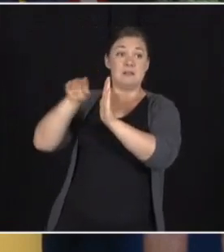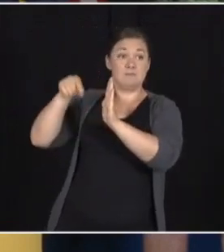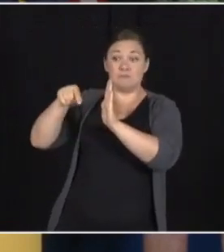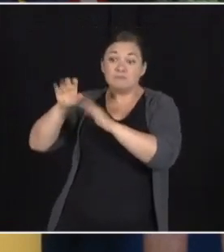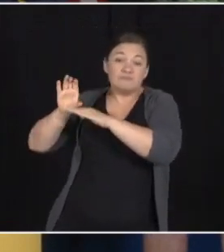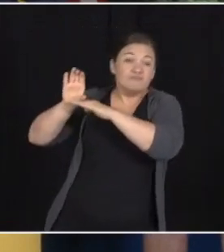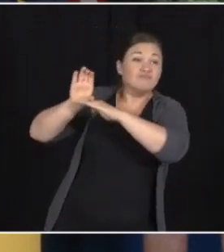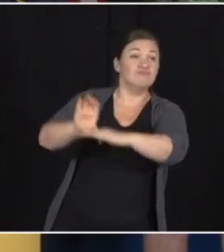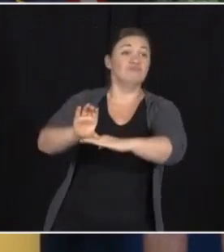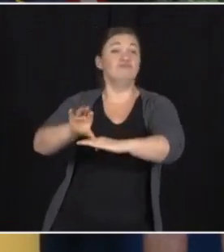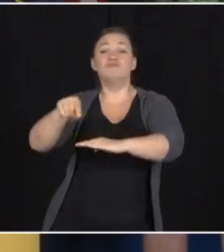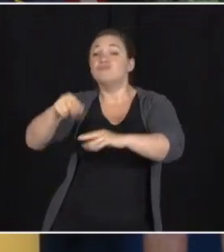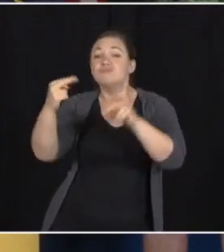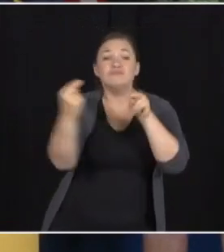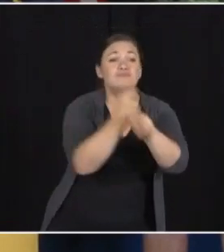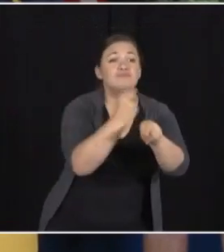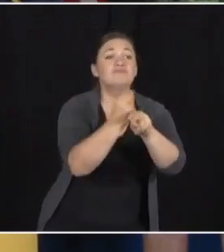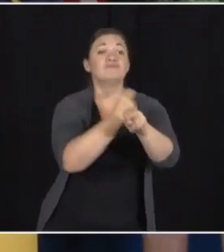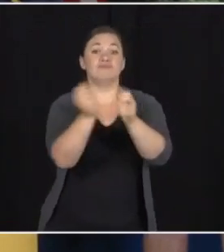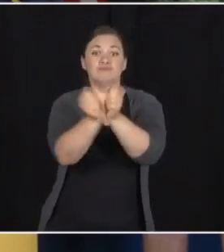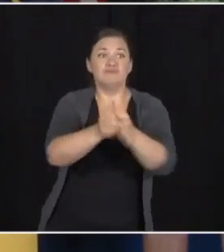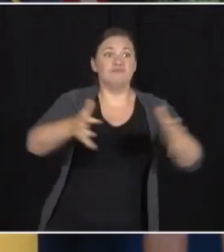We are widening